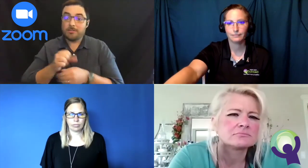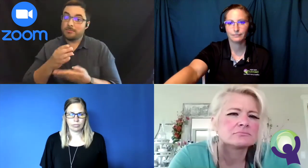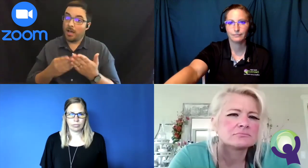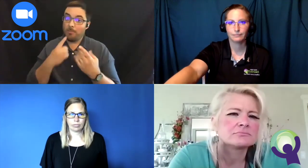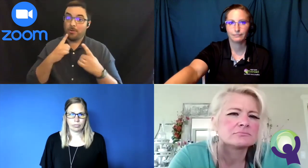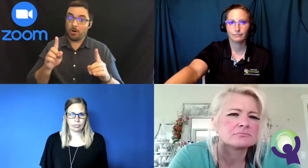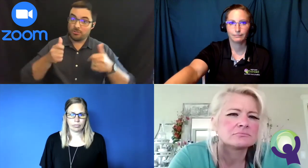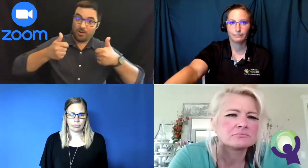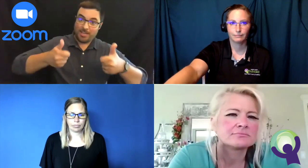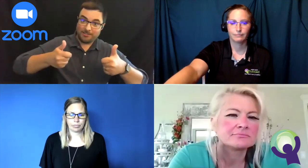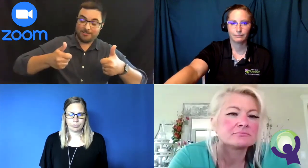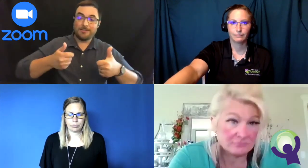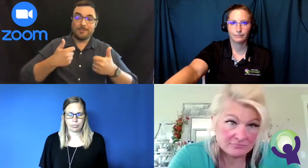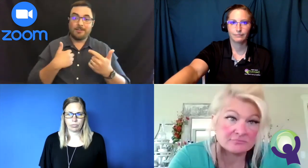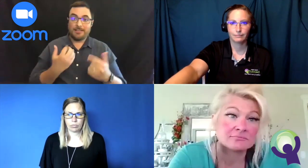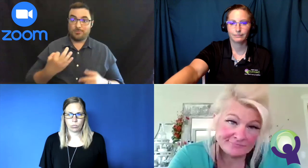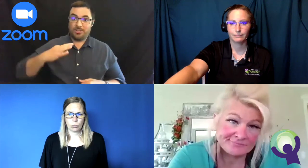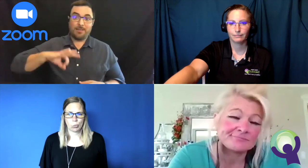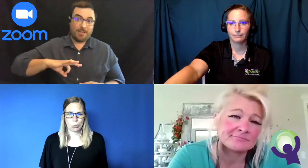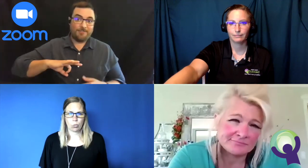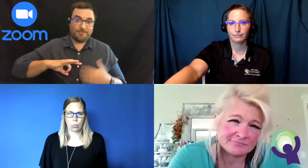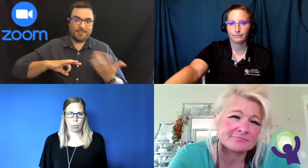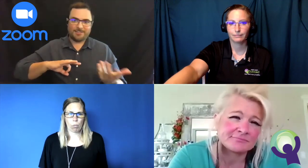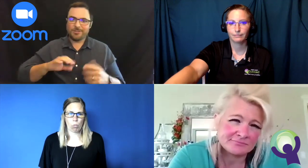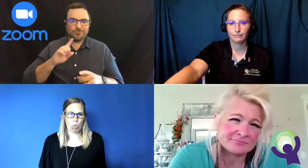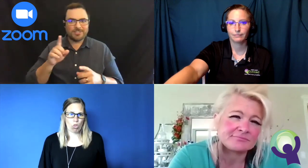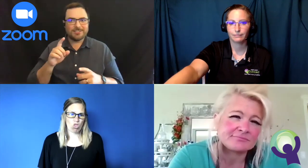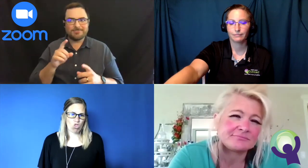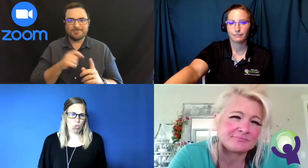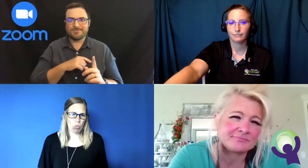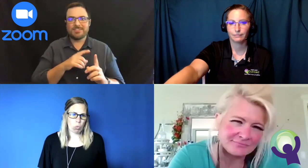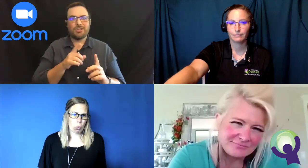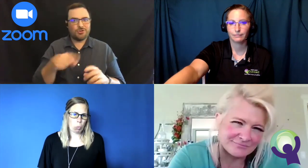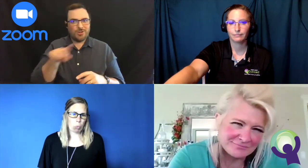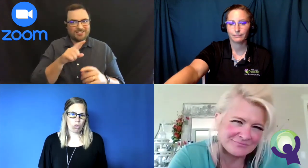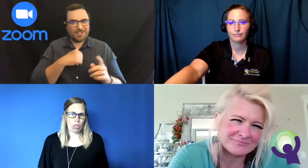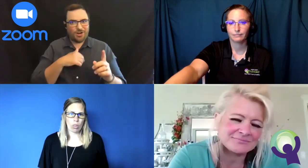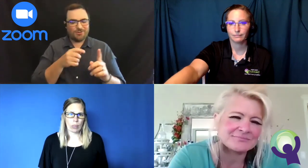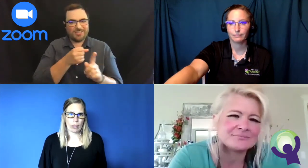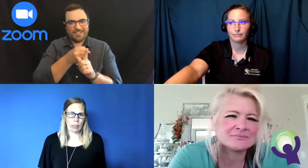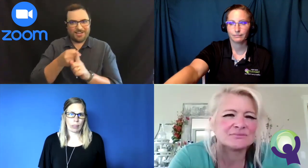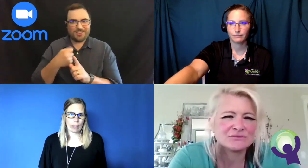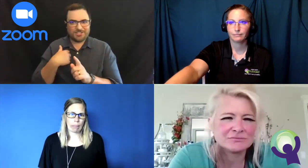It is definitely, you guys are really sort of hitting that target when we talk about the individual needs of the student